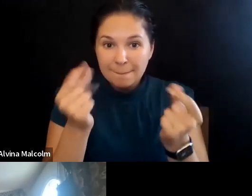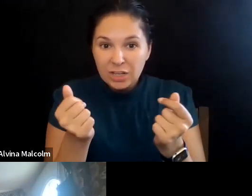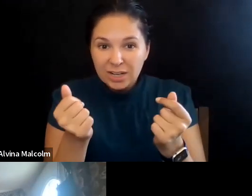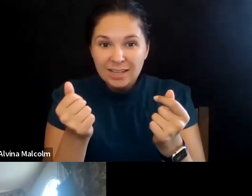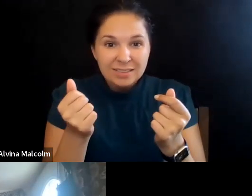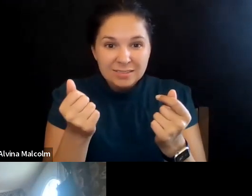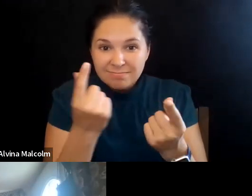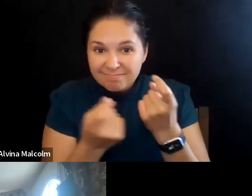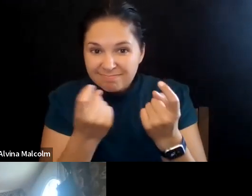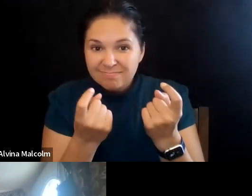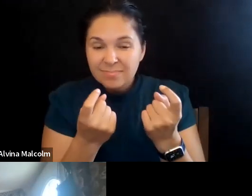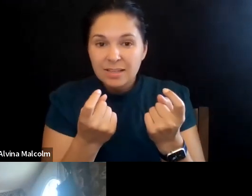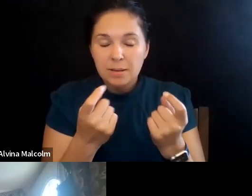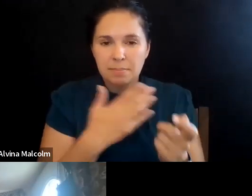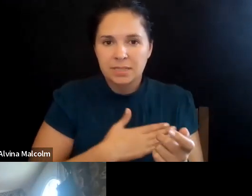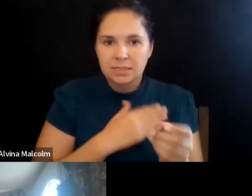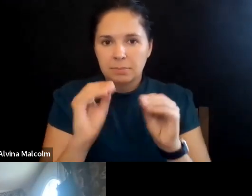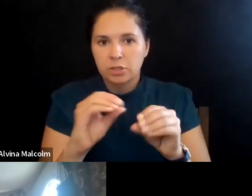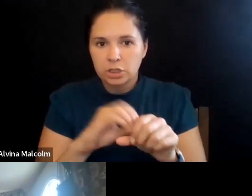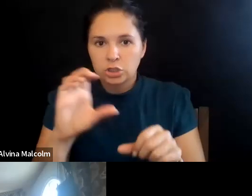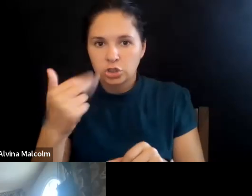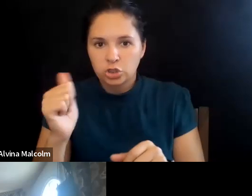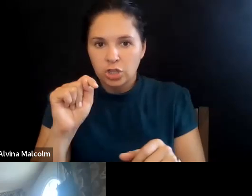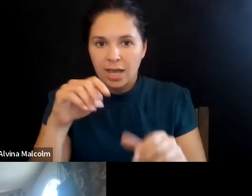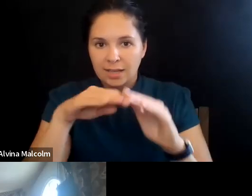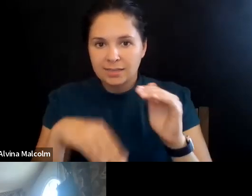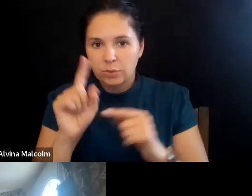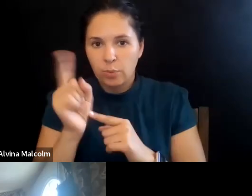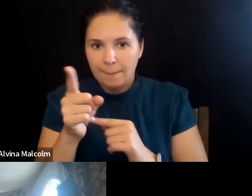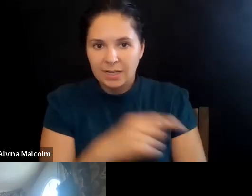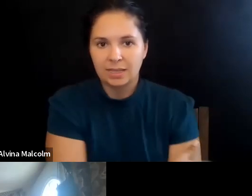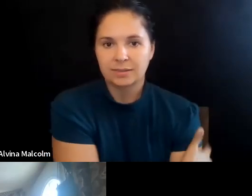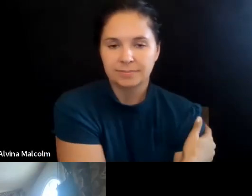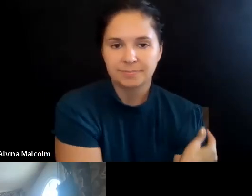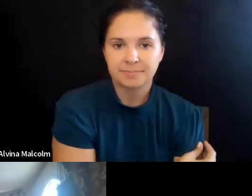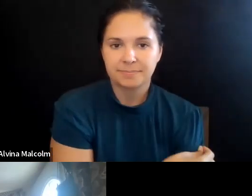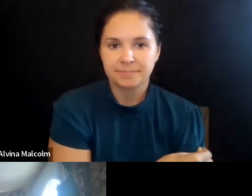only have a few more minutes left.